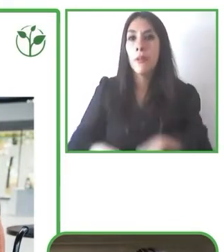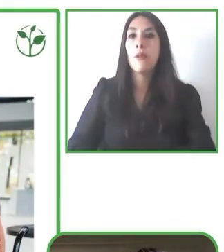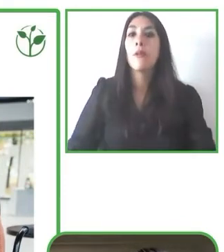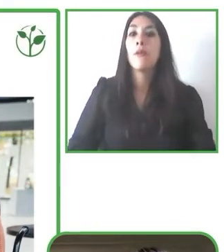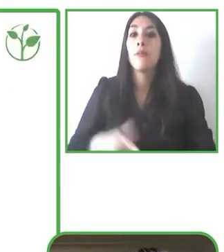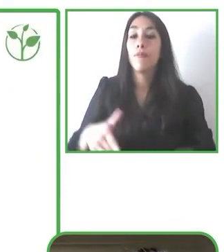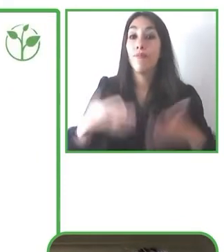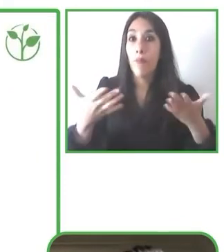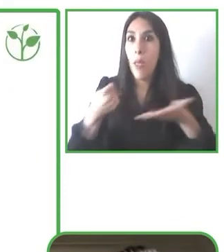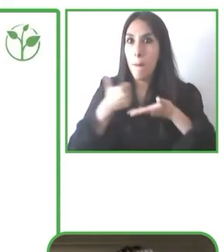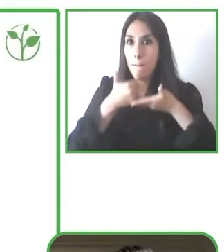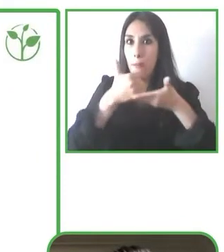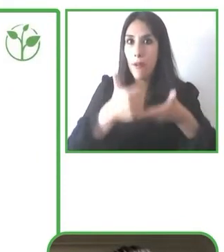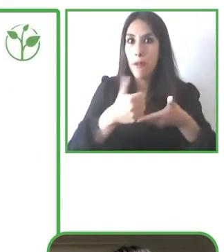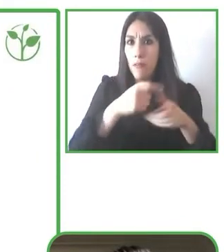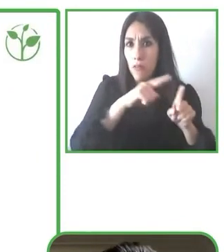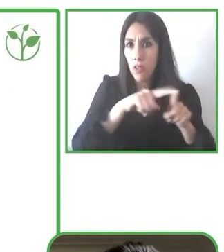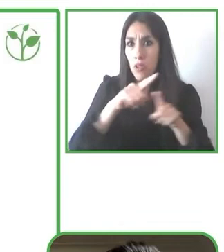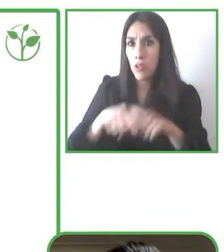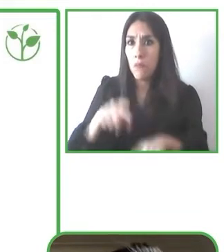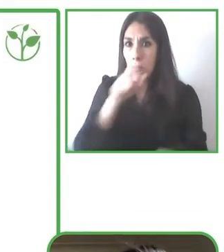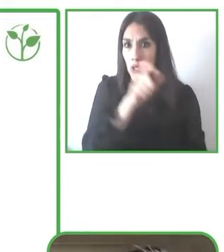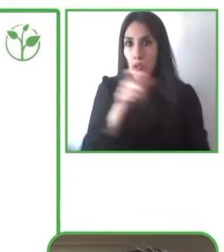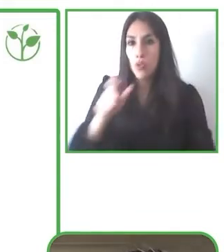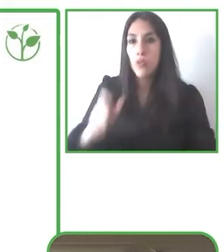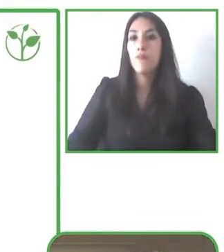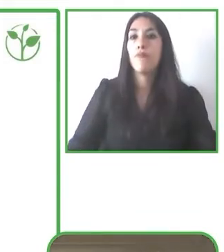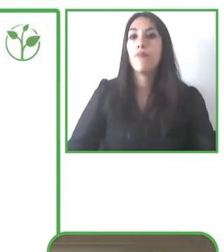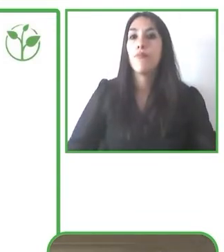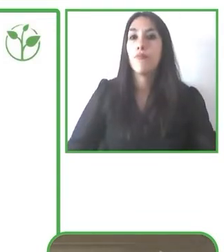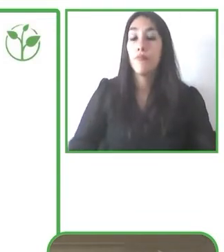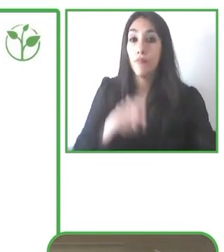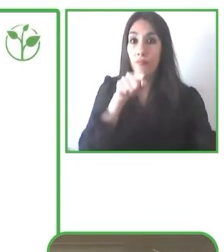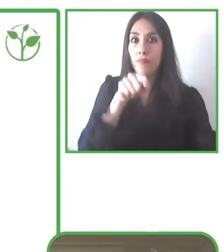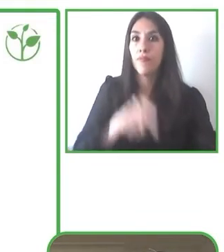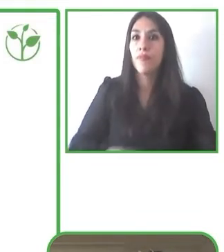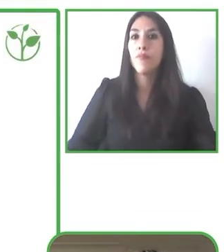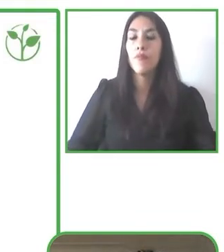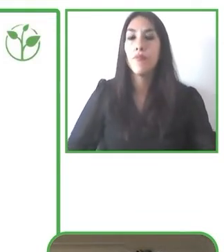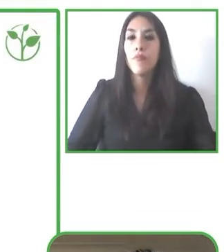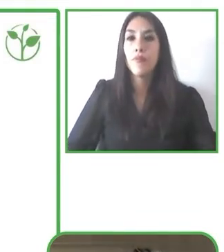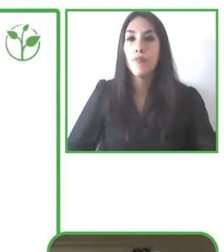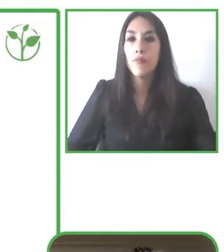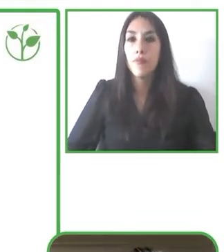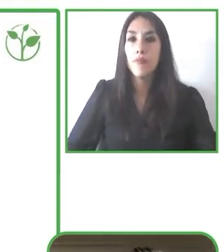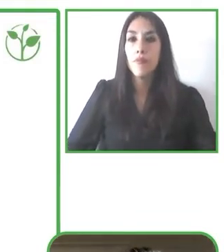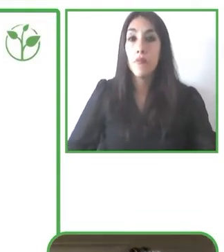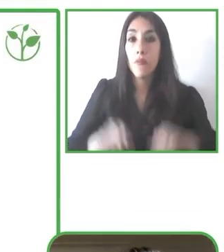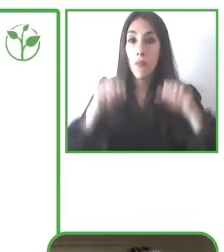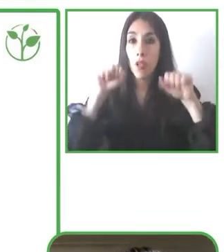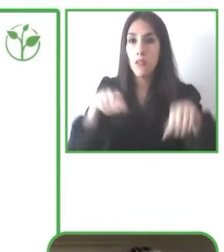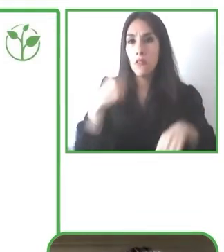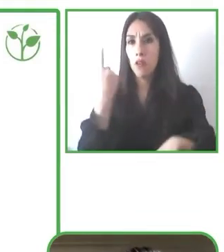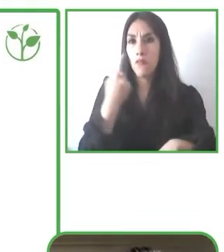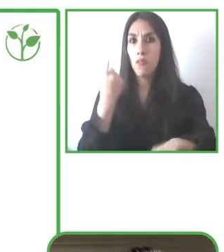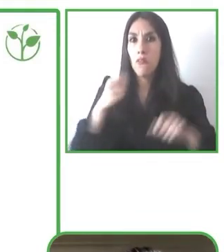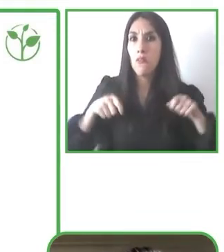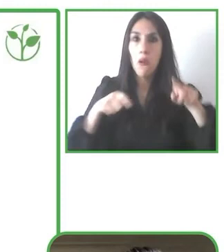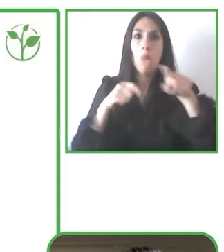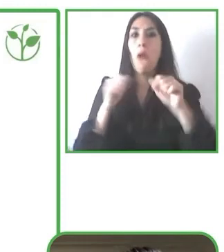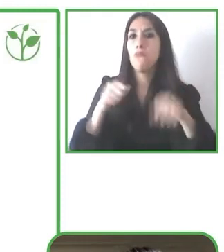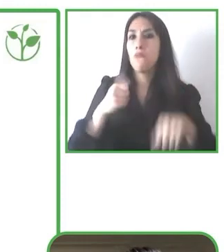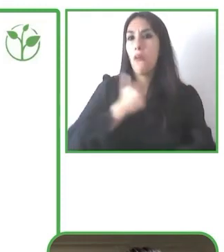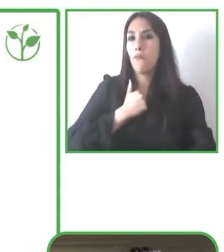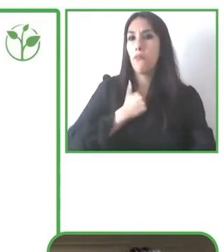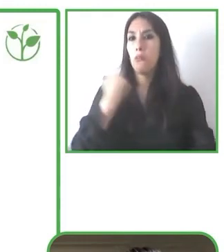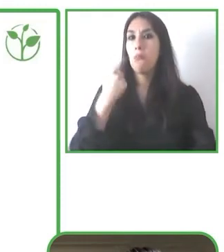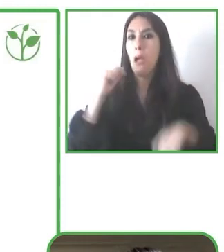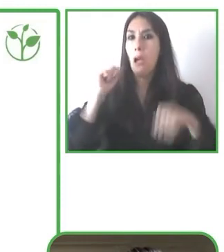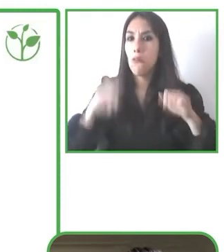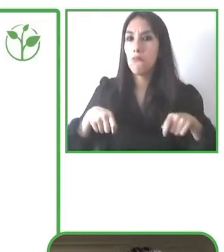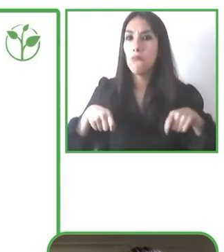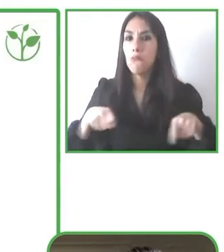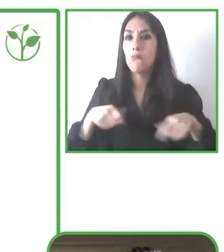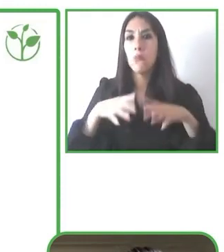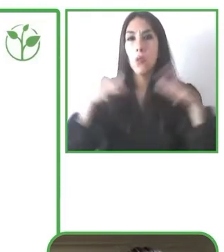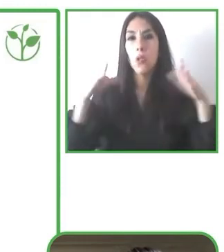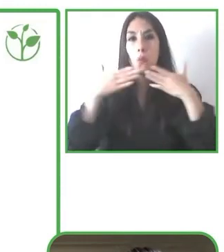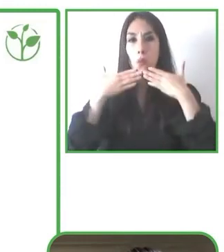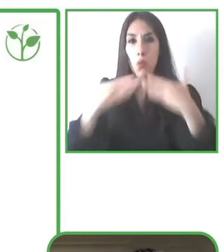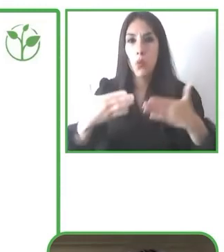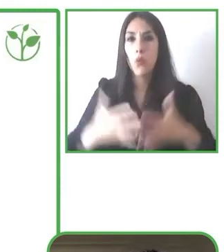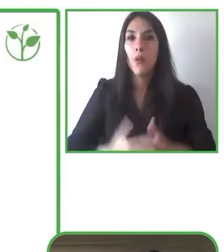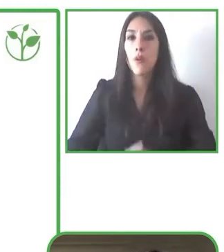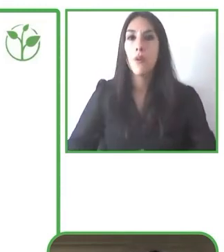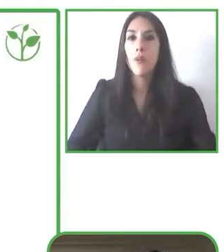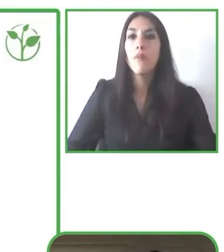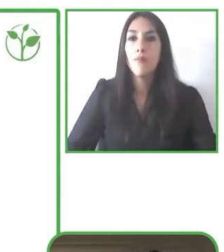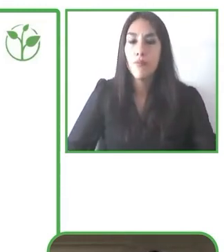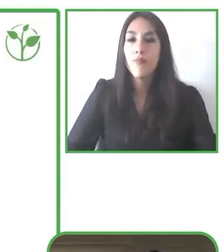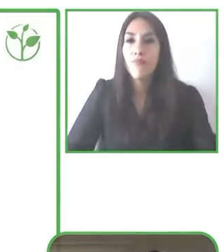and that's my last slide thank you very much everyone.